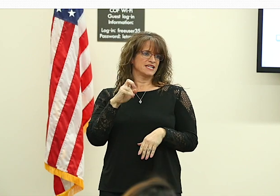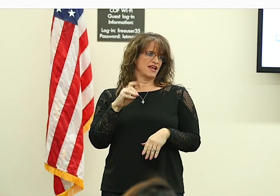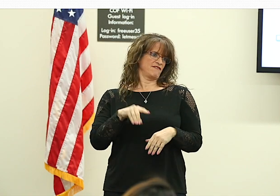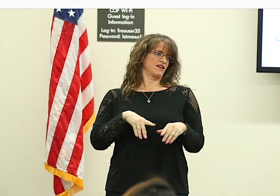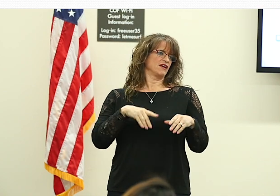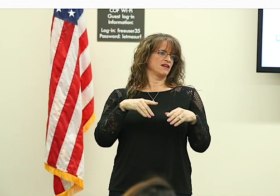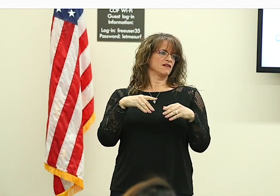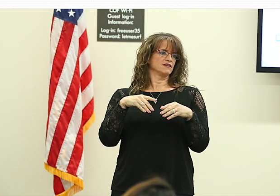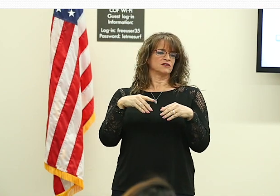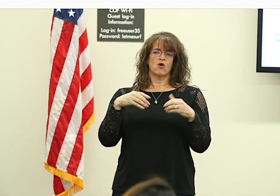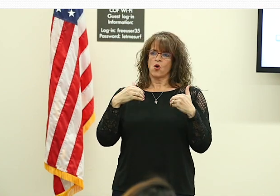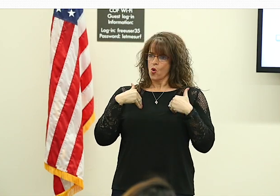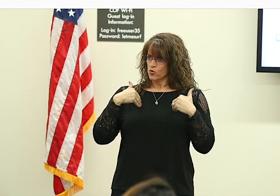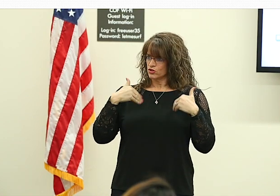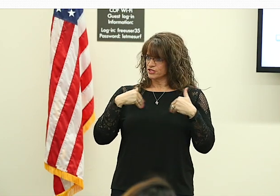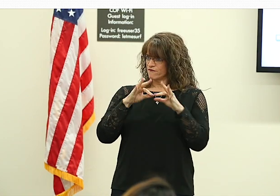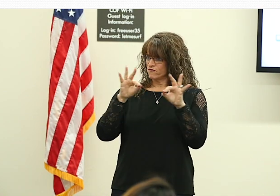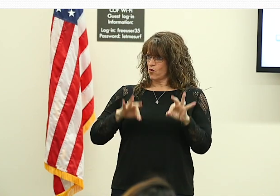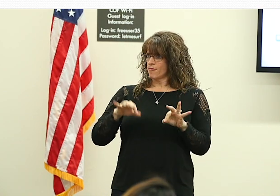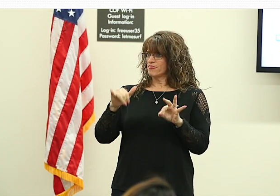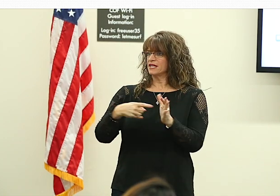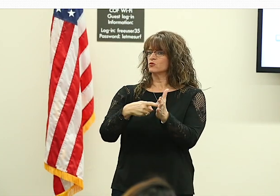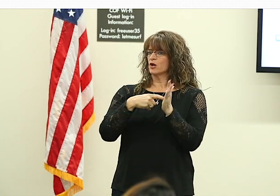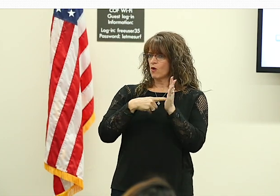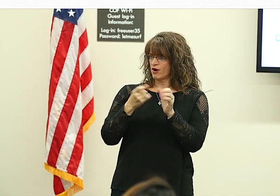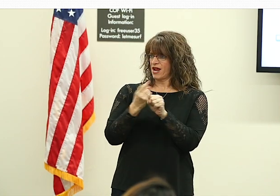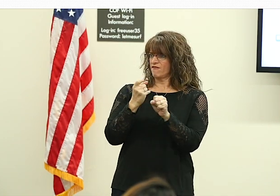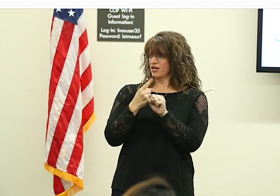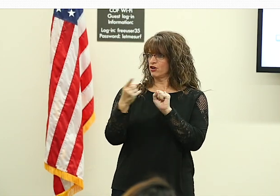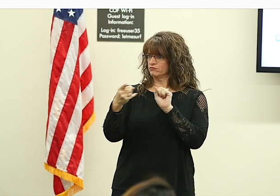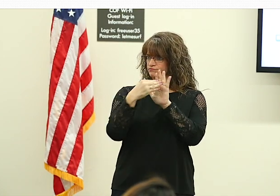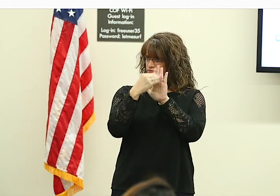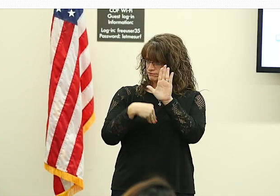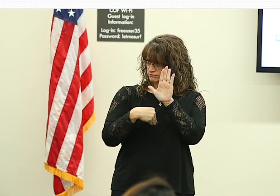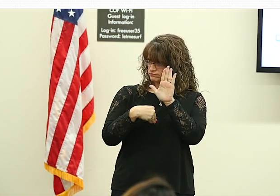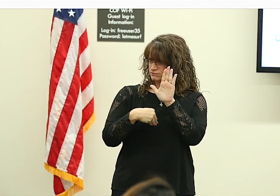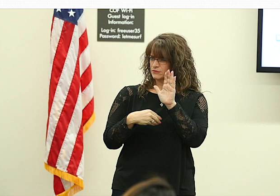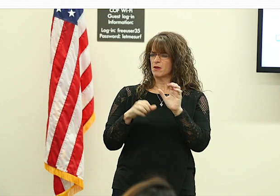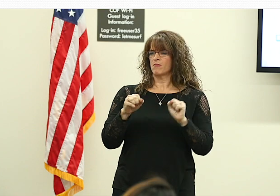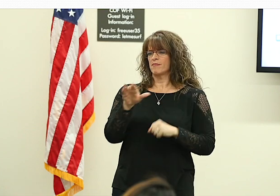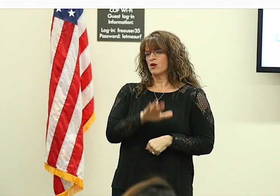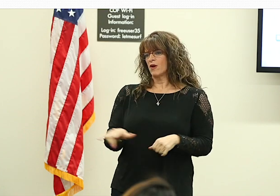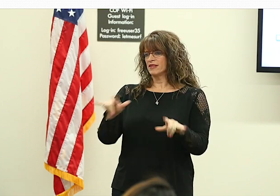It's required every year, probably around the same time every year.